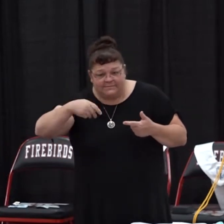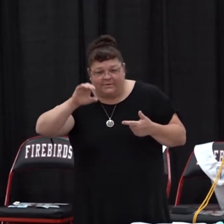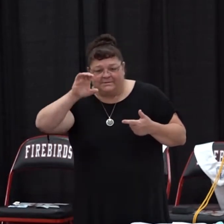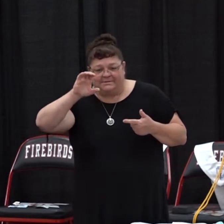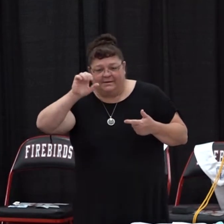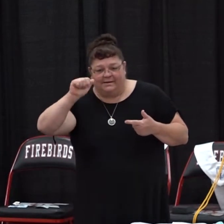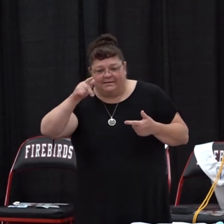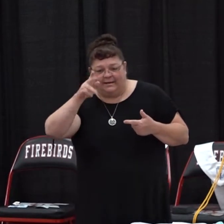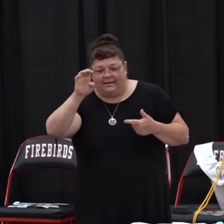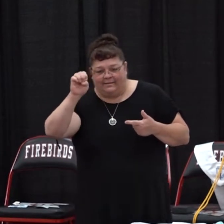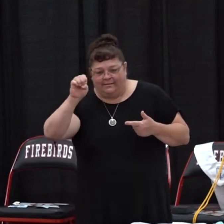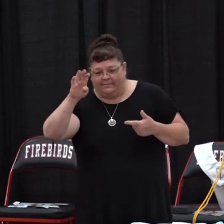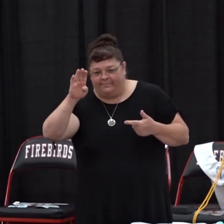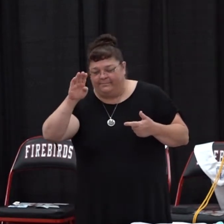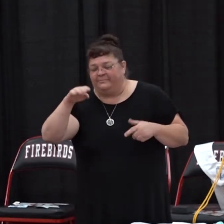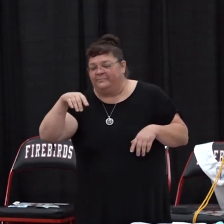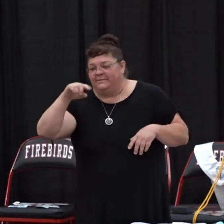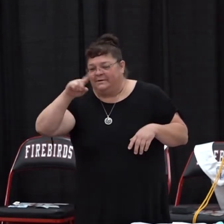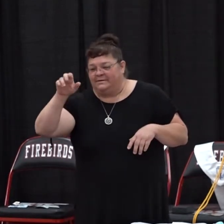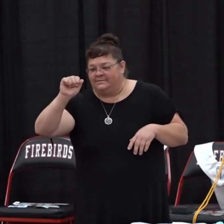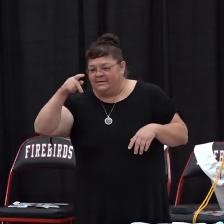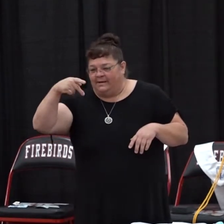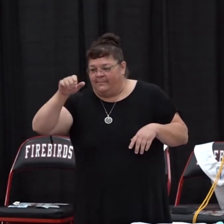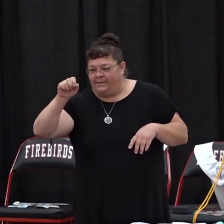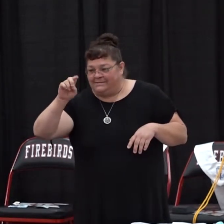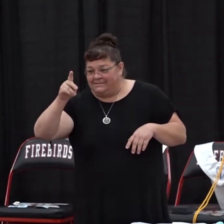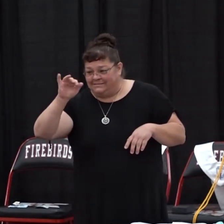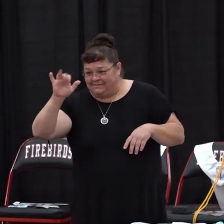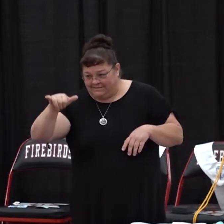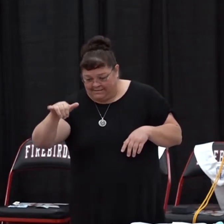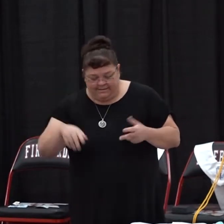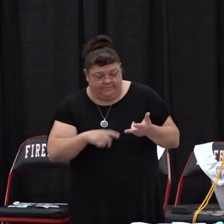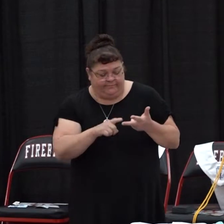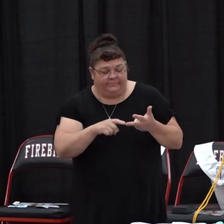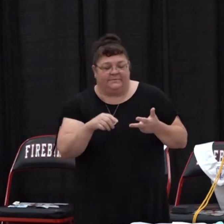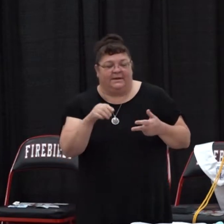Our vice president, Caleb Zapadinsky.